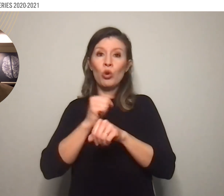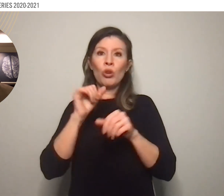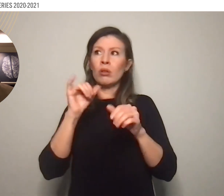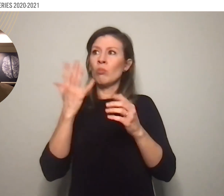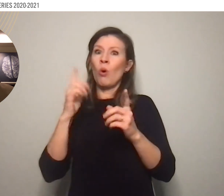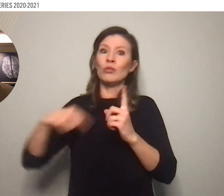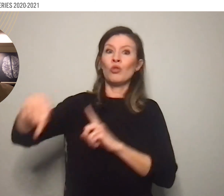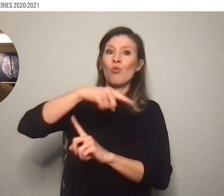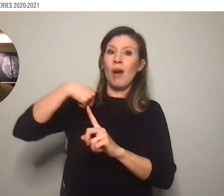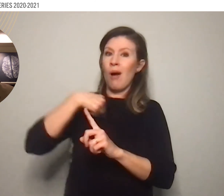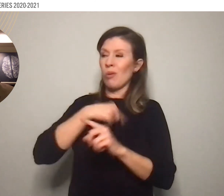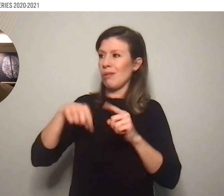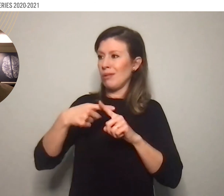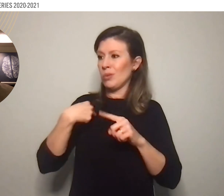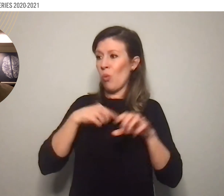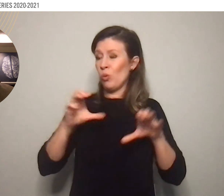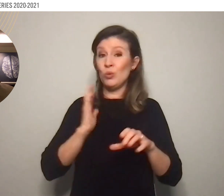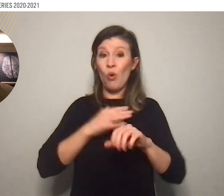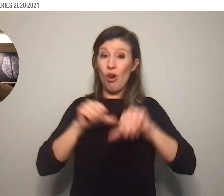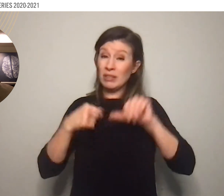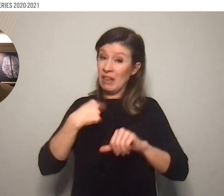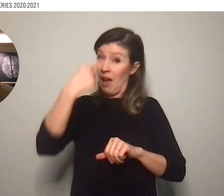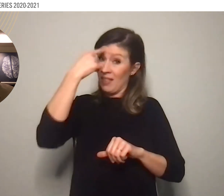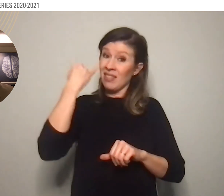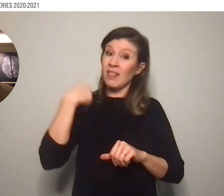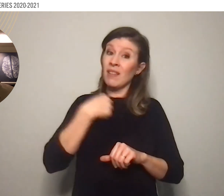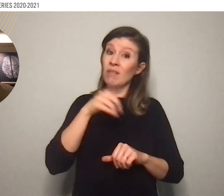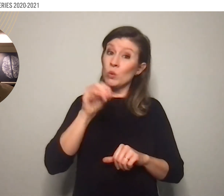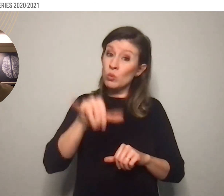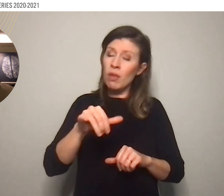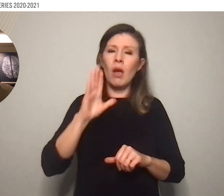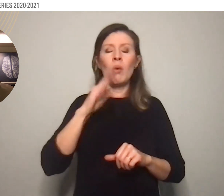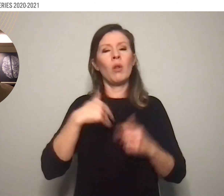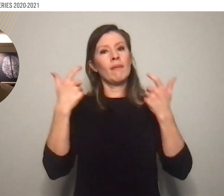when we're doing our science I think will have tremendous impact on how how how good that how